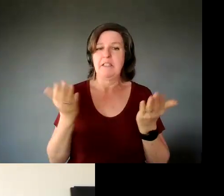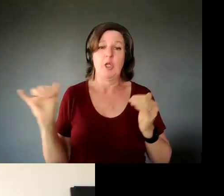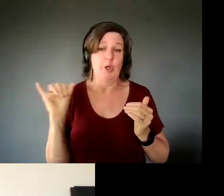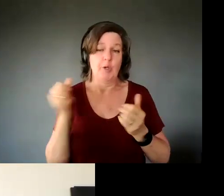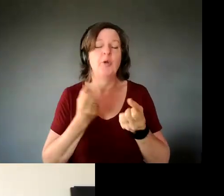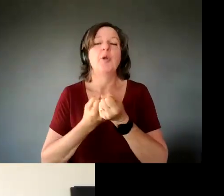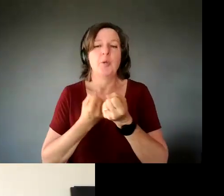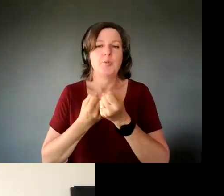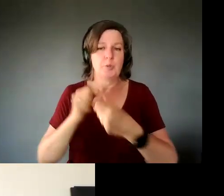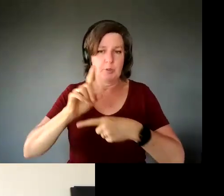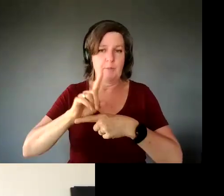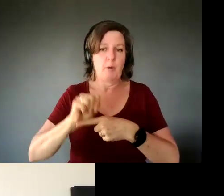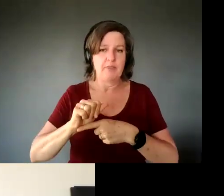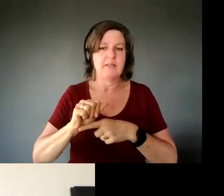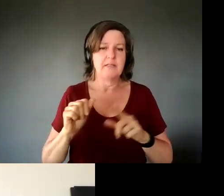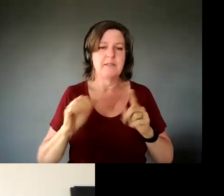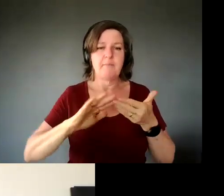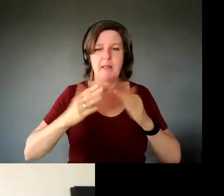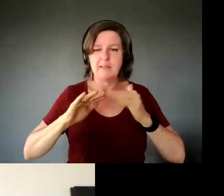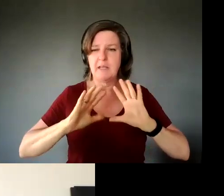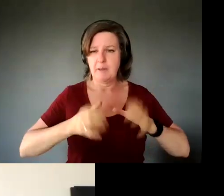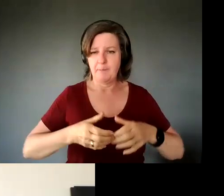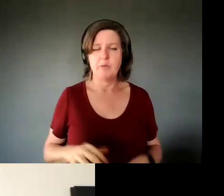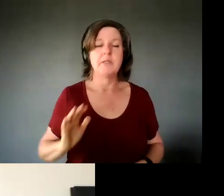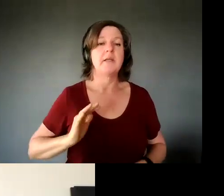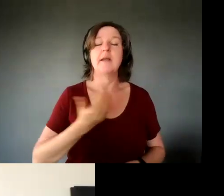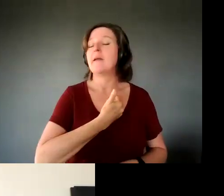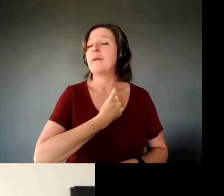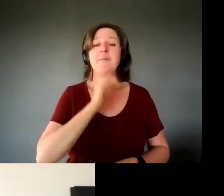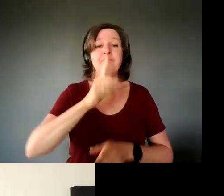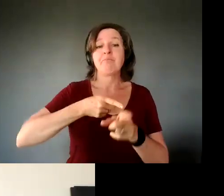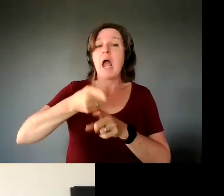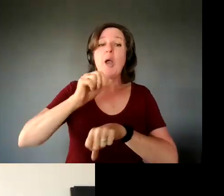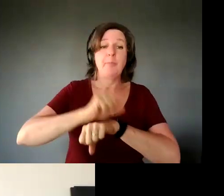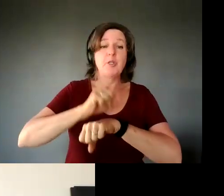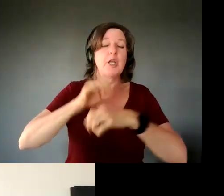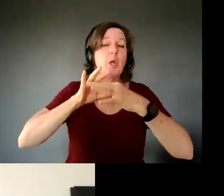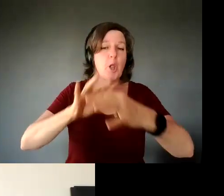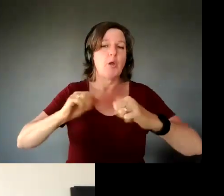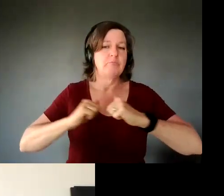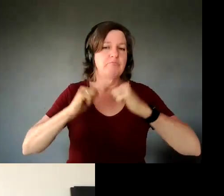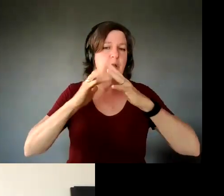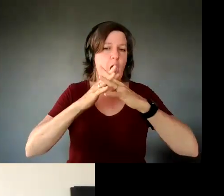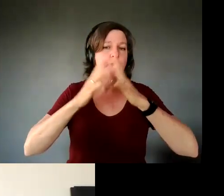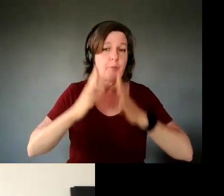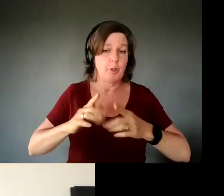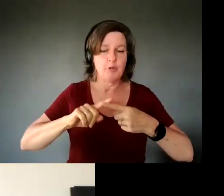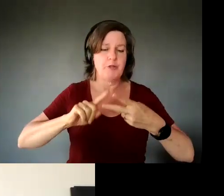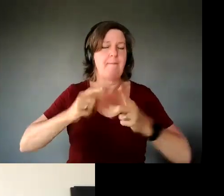Our particular work is around entrepreneurship and self employment.